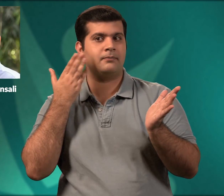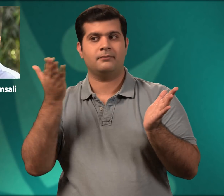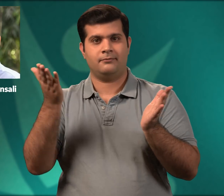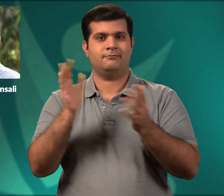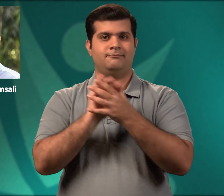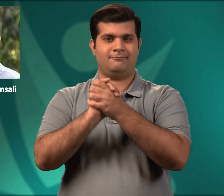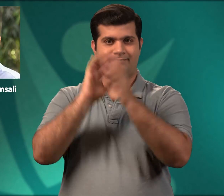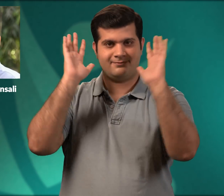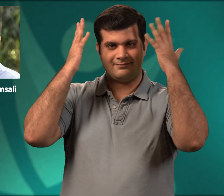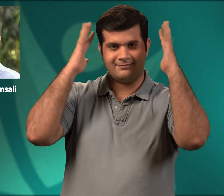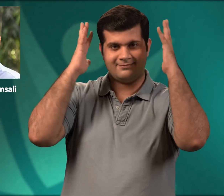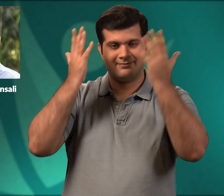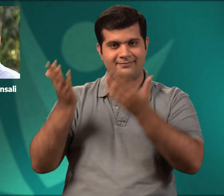Congratulations and Cheers to him!